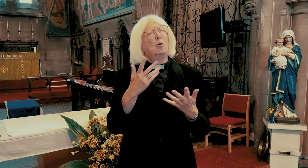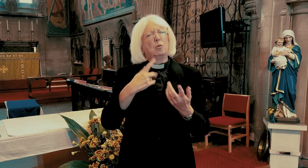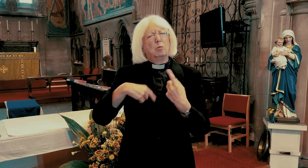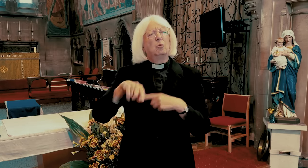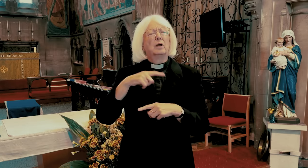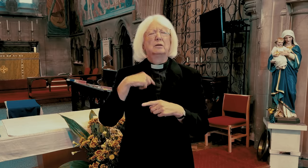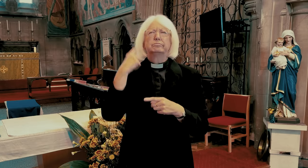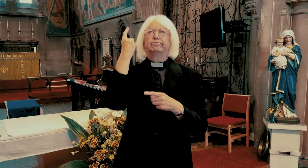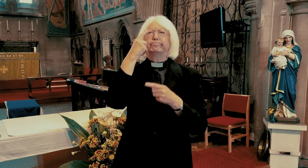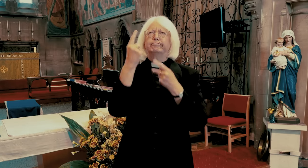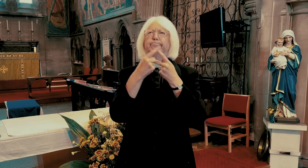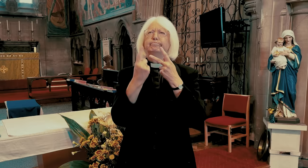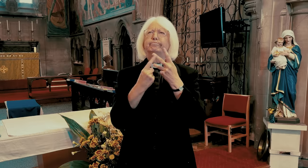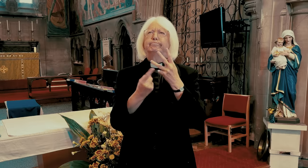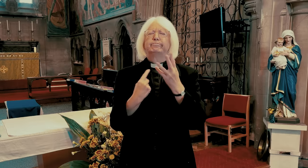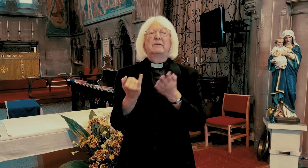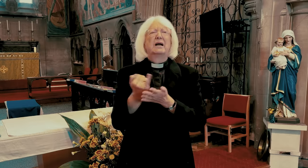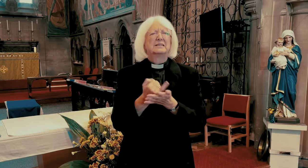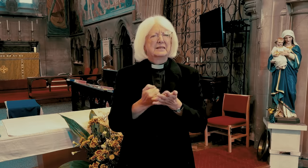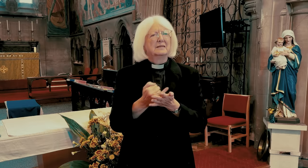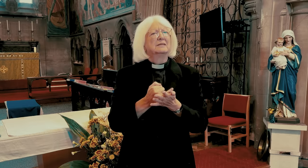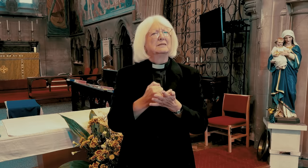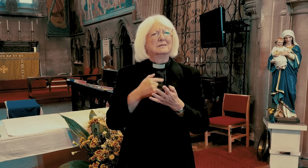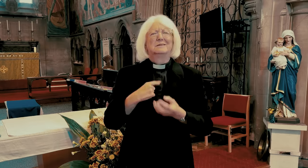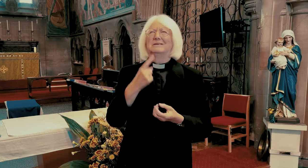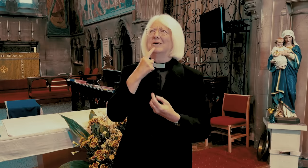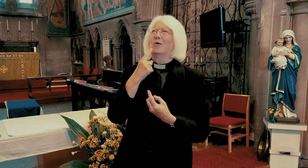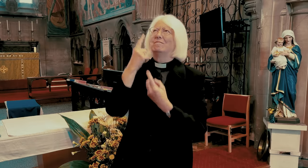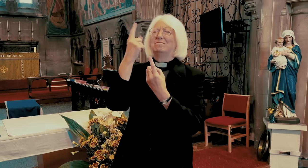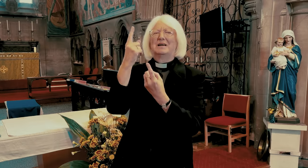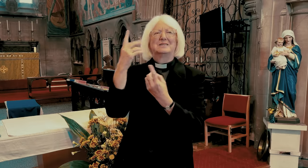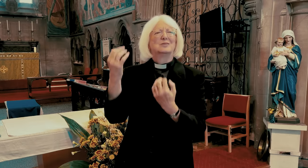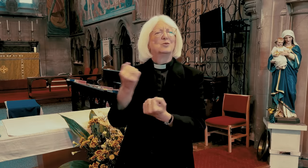So let us confess our sins to almighty God.